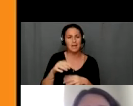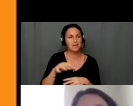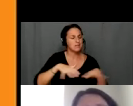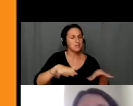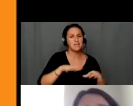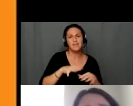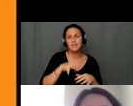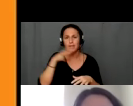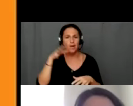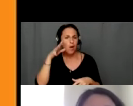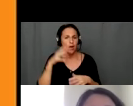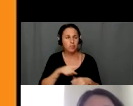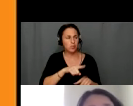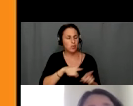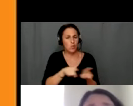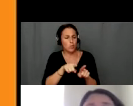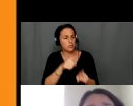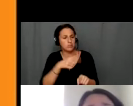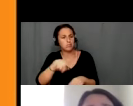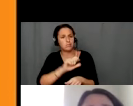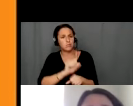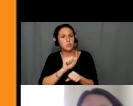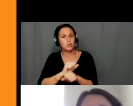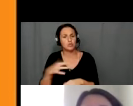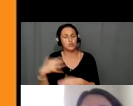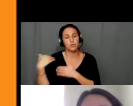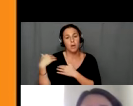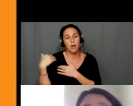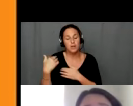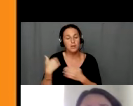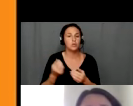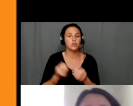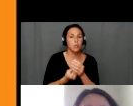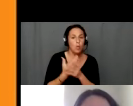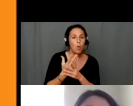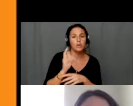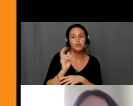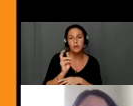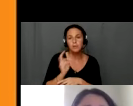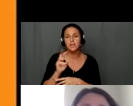responsible in the growing transportation and warehouse industry.